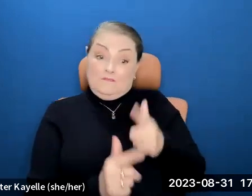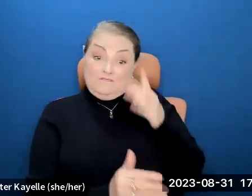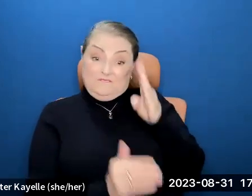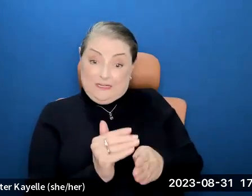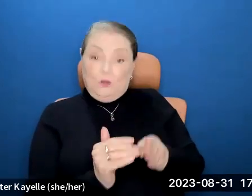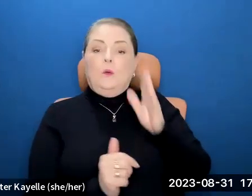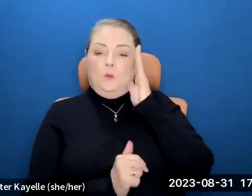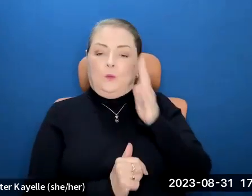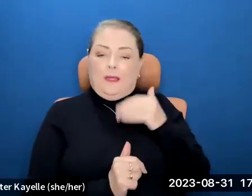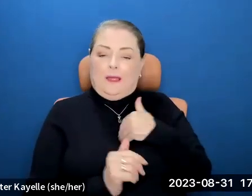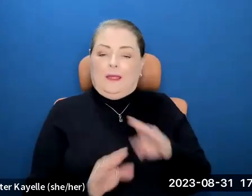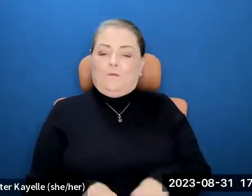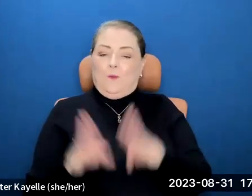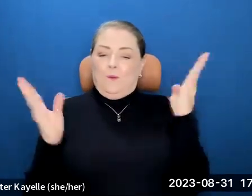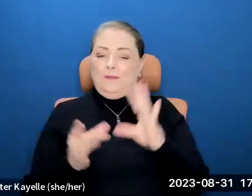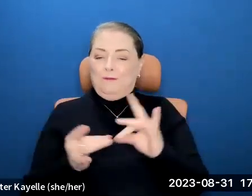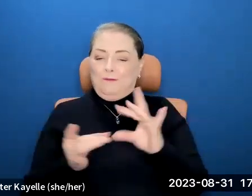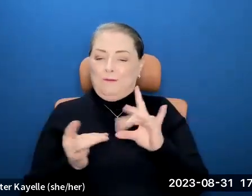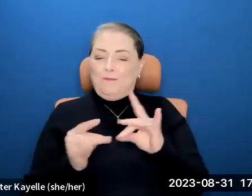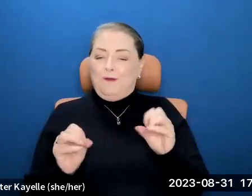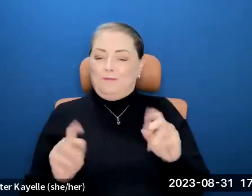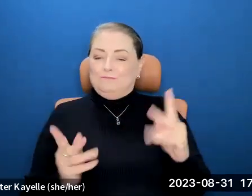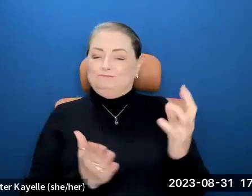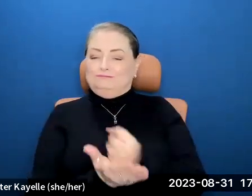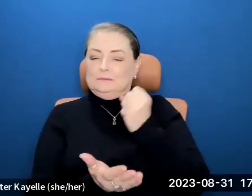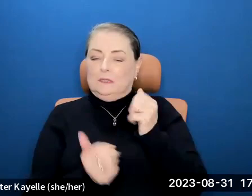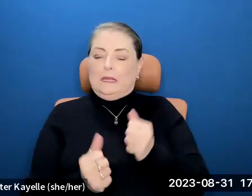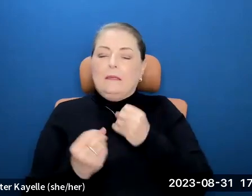opportunity for open comment and you can provide additional feedback on the draft recommendations